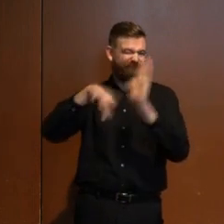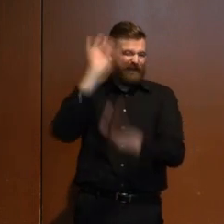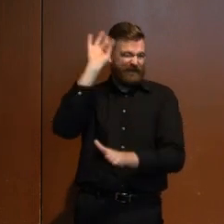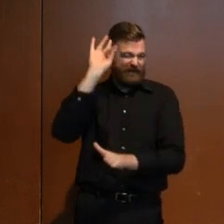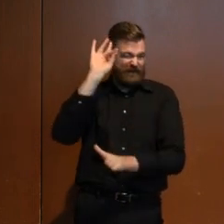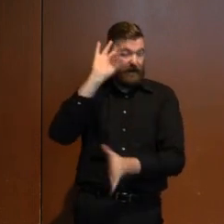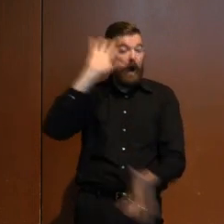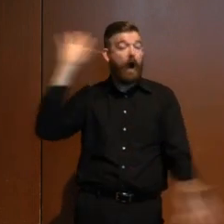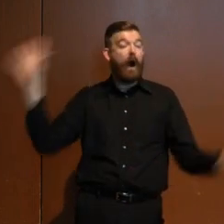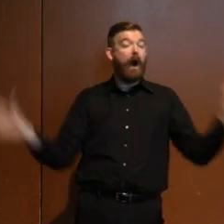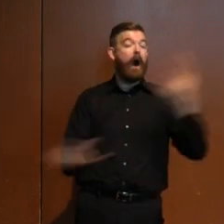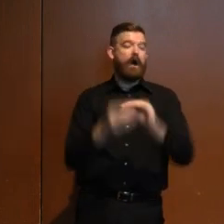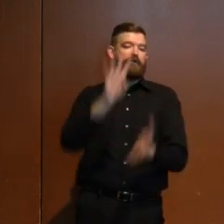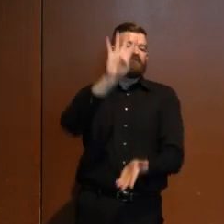736 POSITIVE TEST RESULTS.